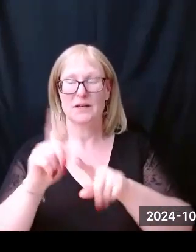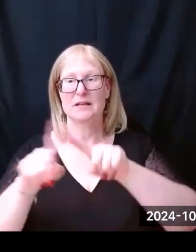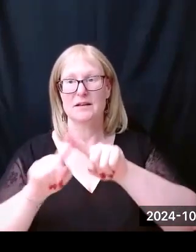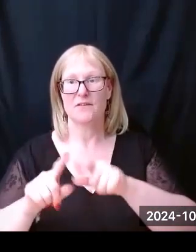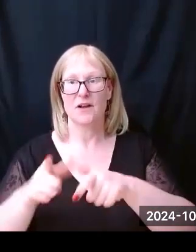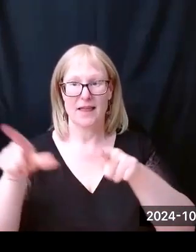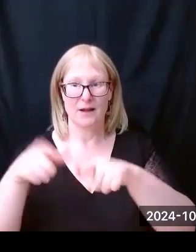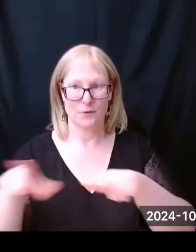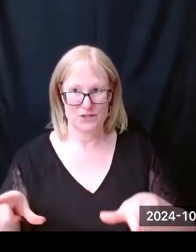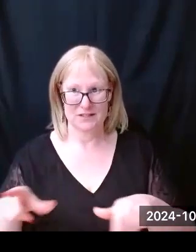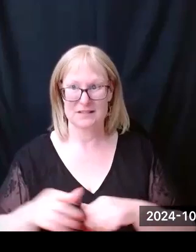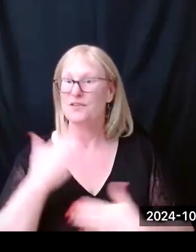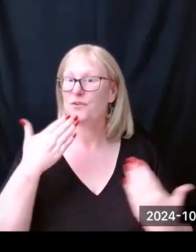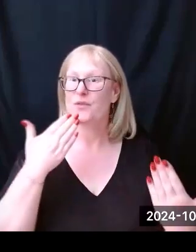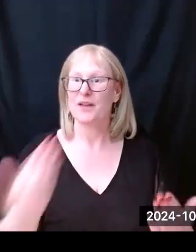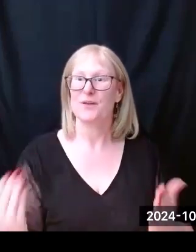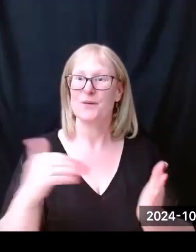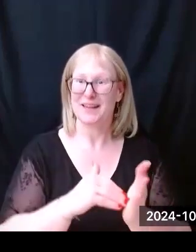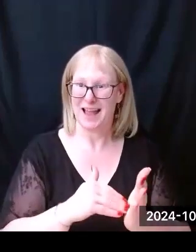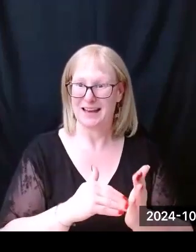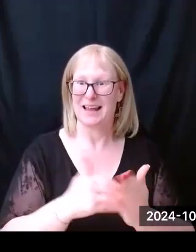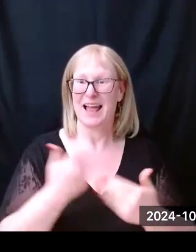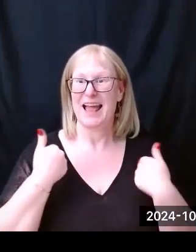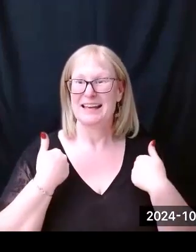So again, thank you and please have a restful evening.